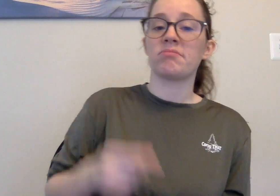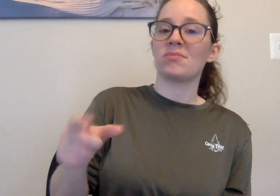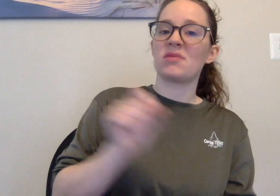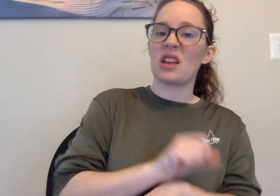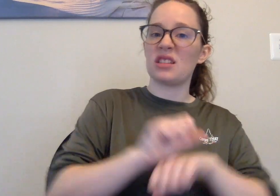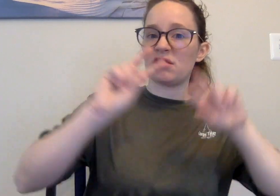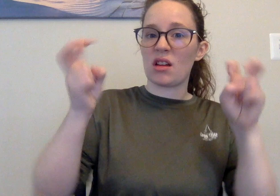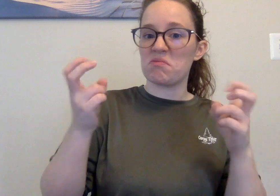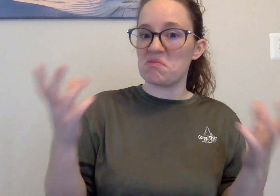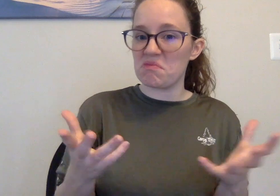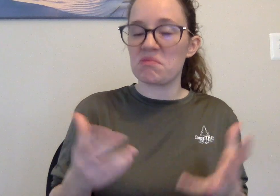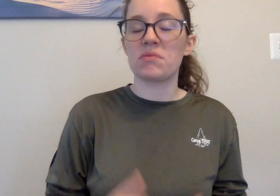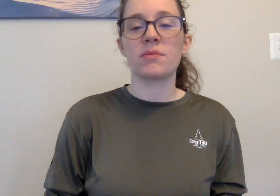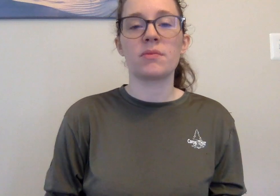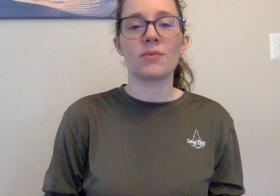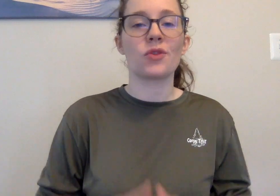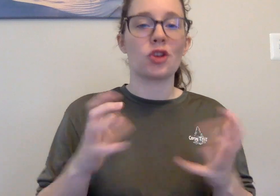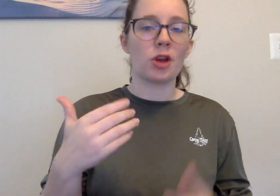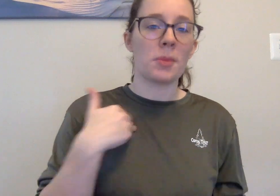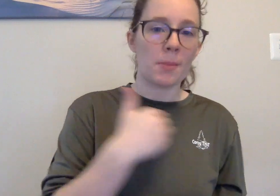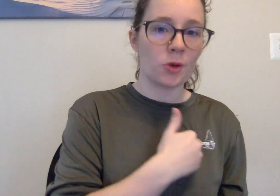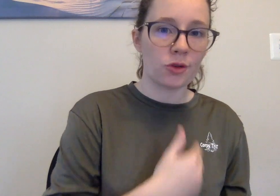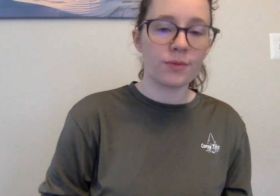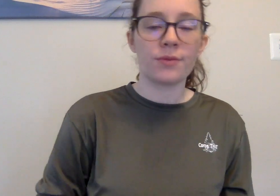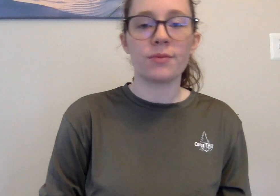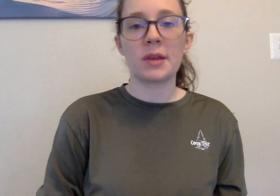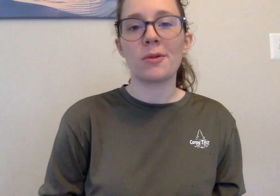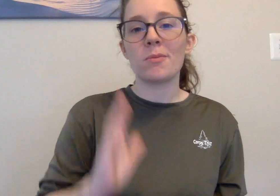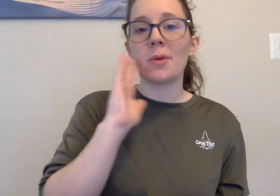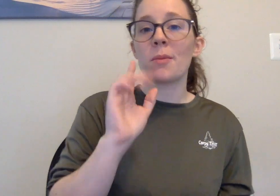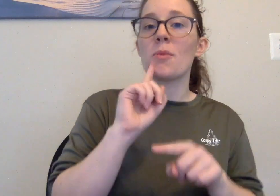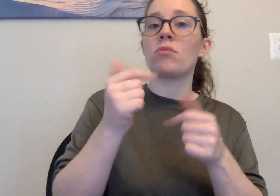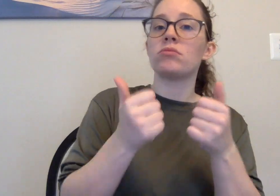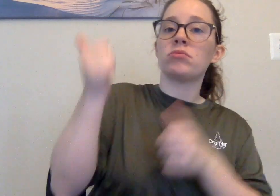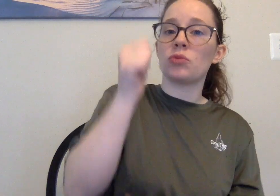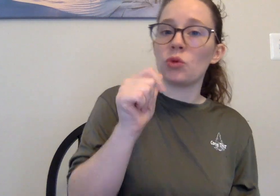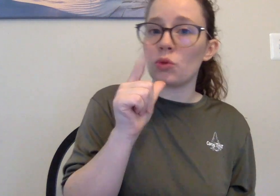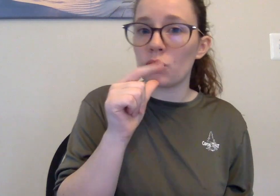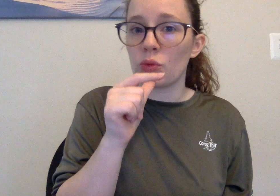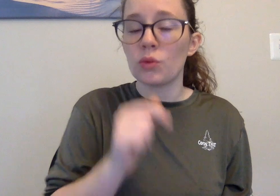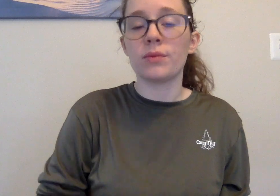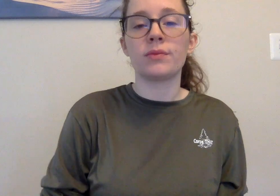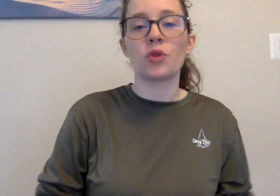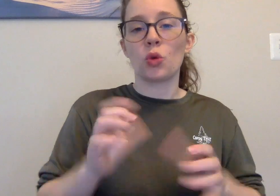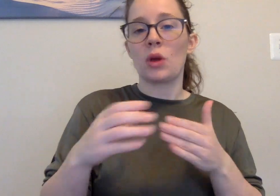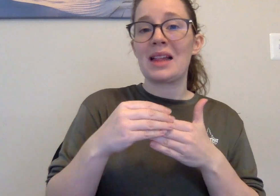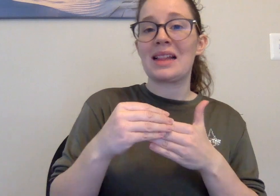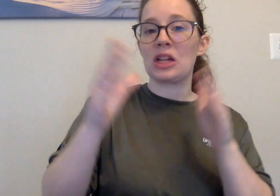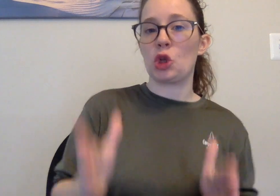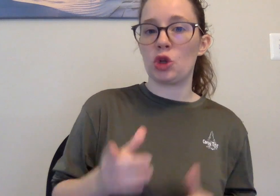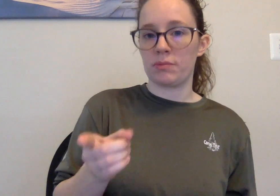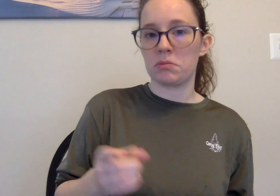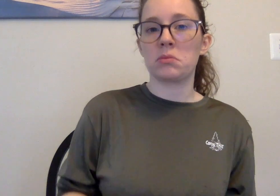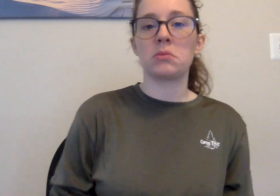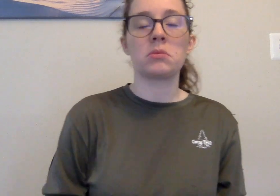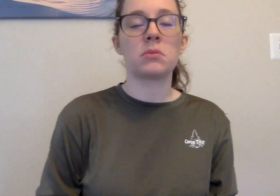The job title is Crew members, and they report to Crew leaders